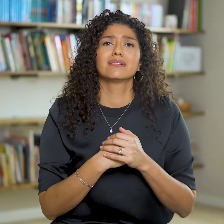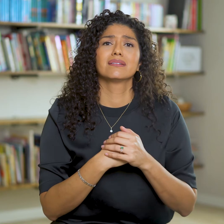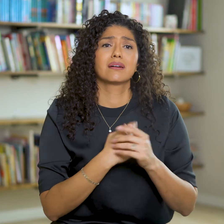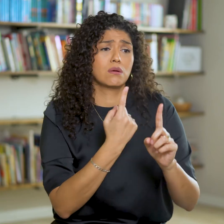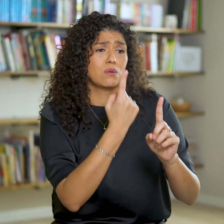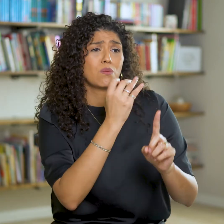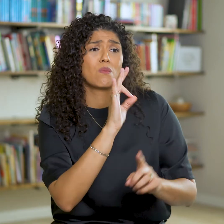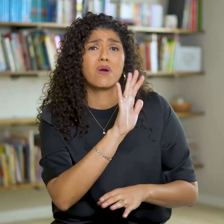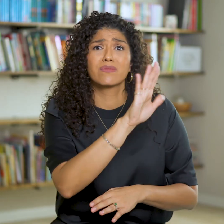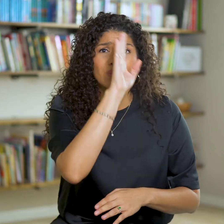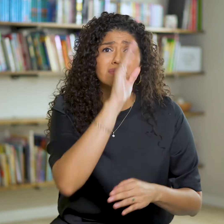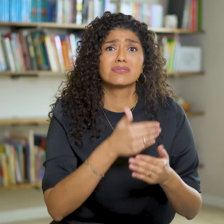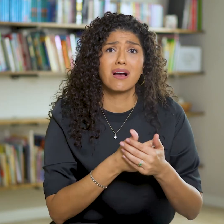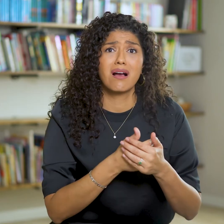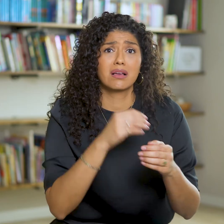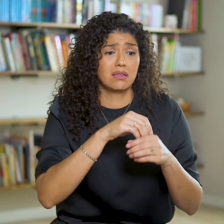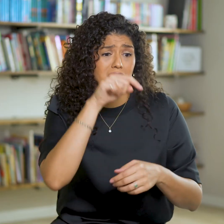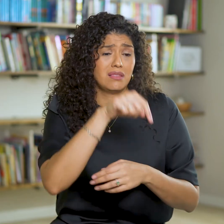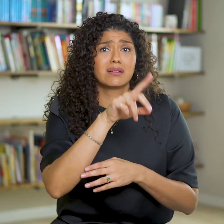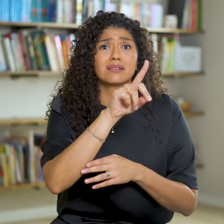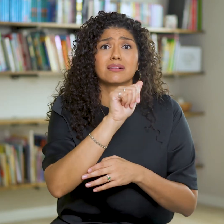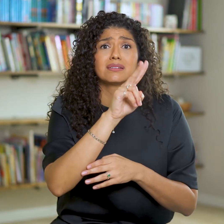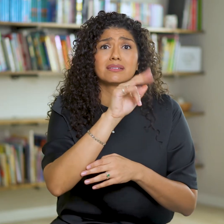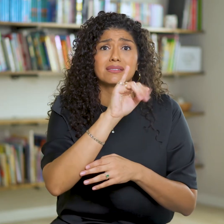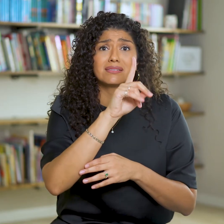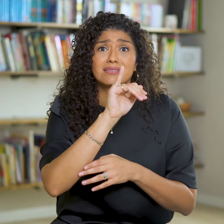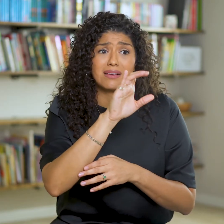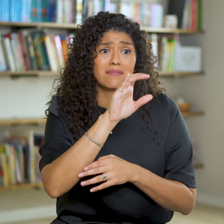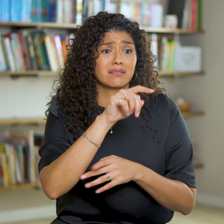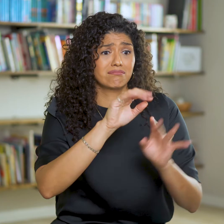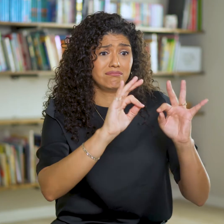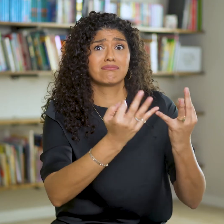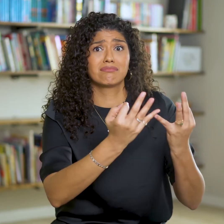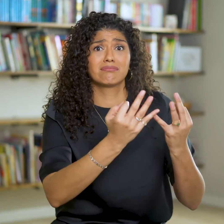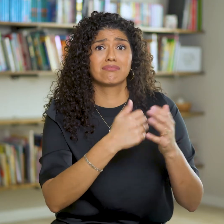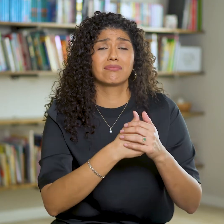And one of your sons in this Davidic dynasty